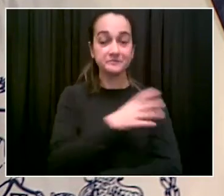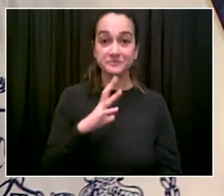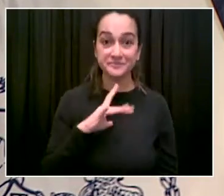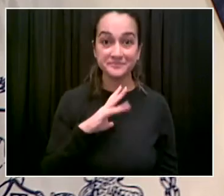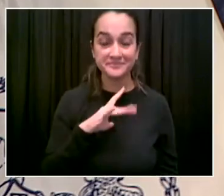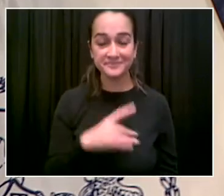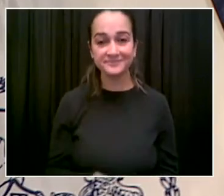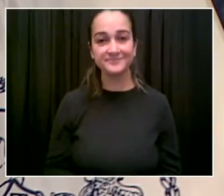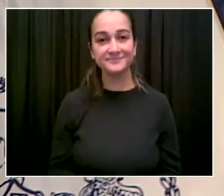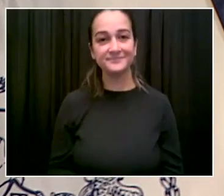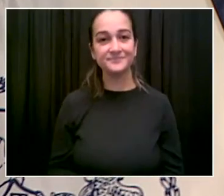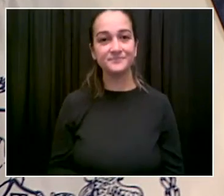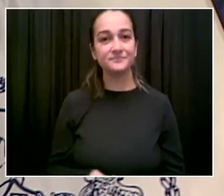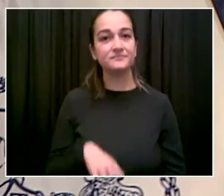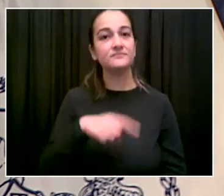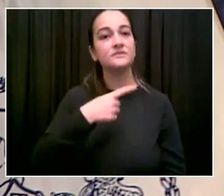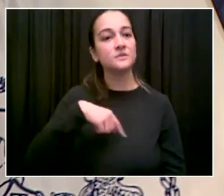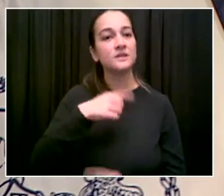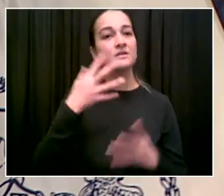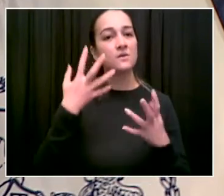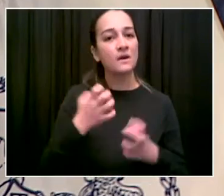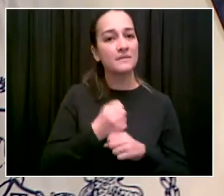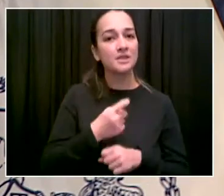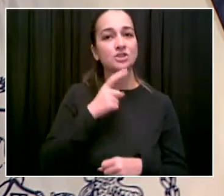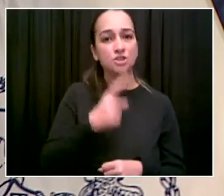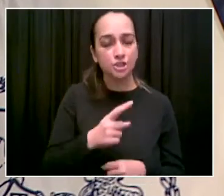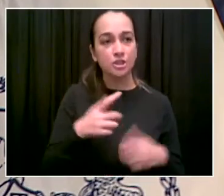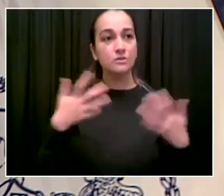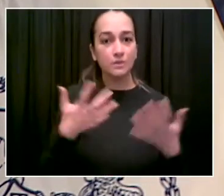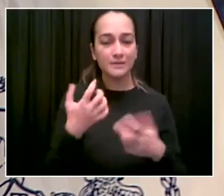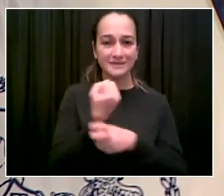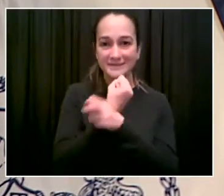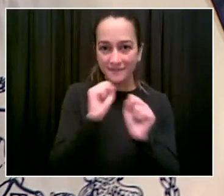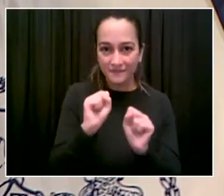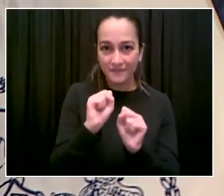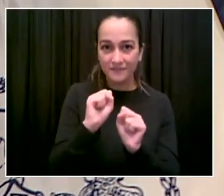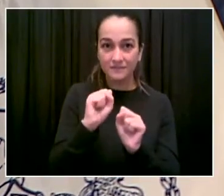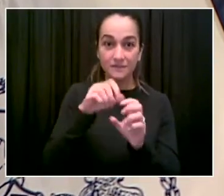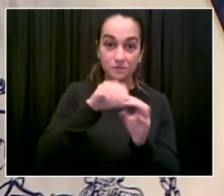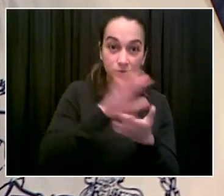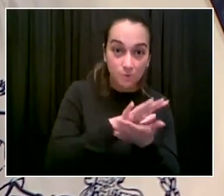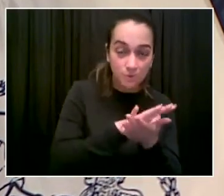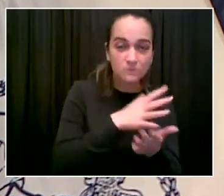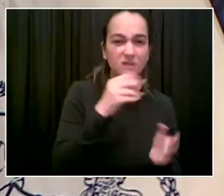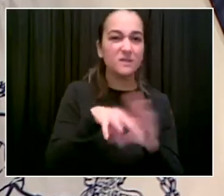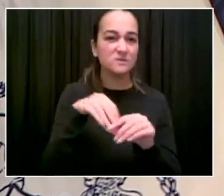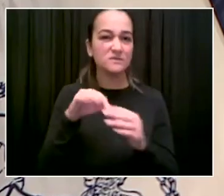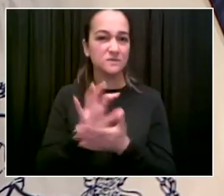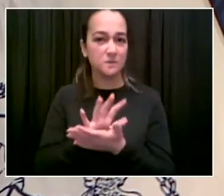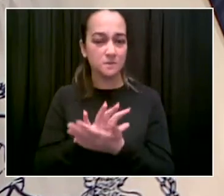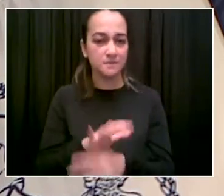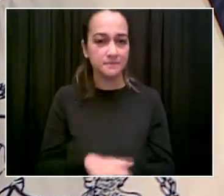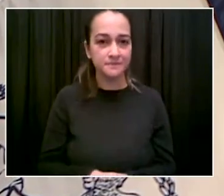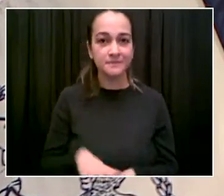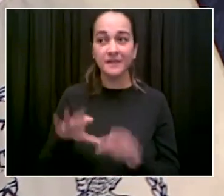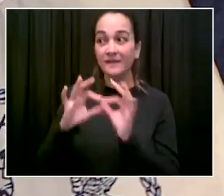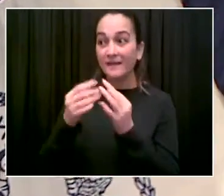WE LWIL GO T HE EXTRA MILE TO MAKE SURE EVERYBODY IS READY AND SAVE.